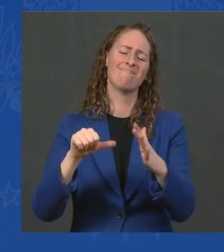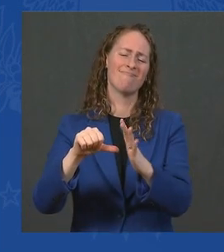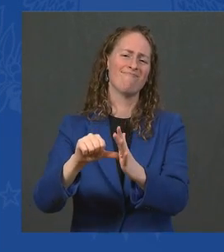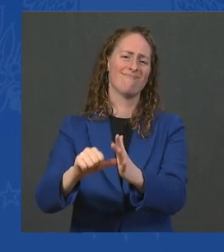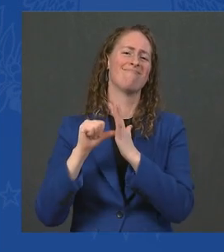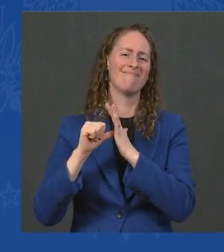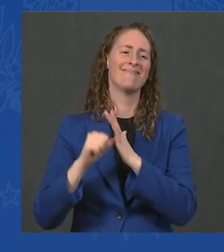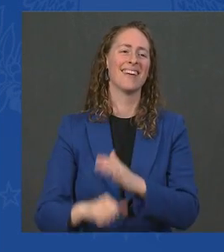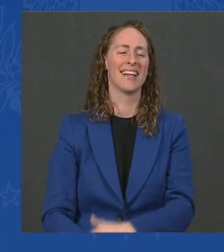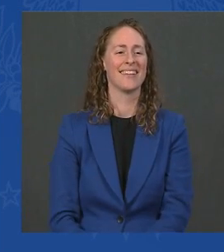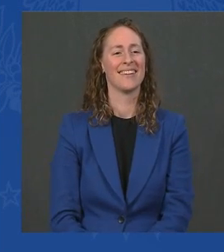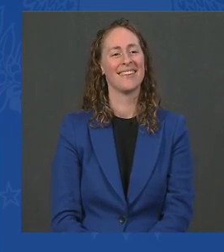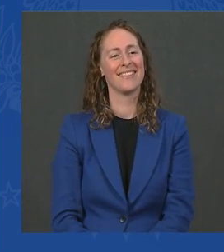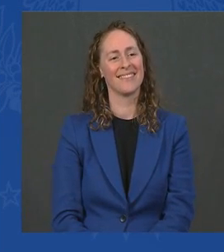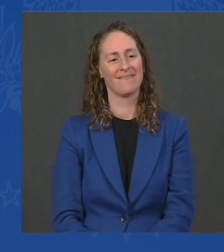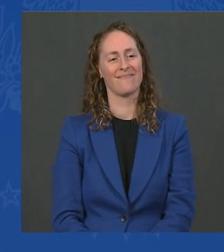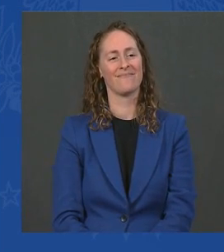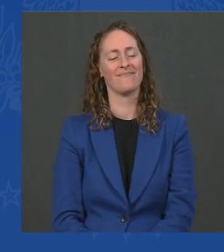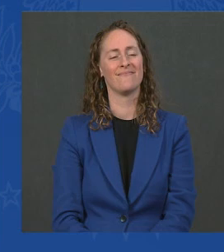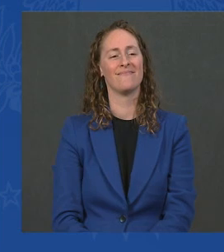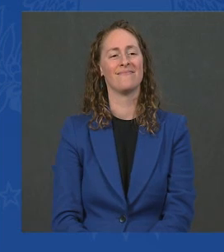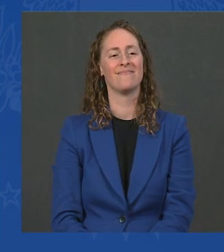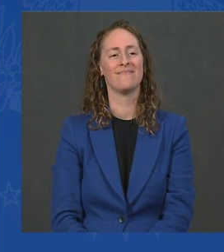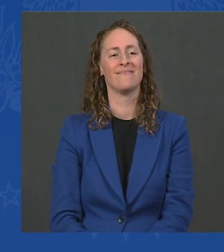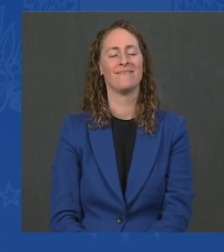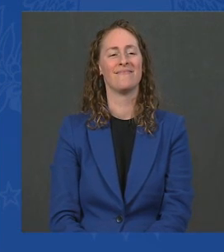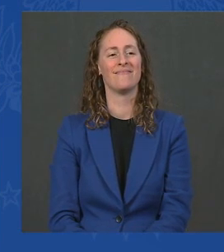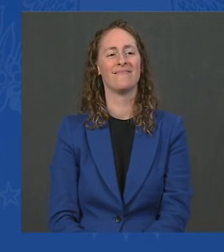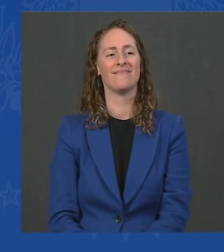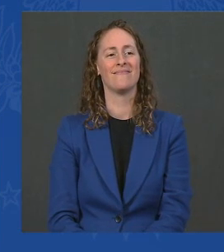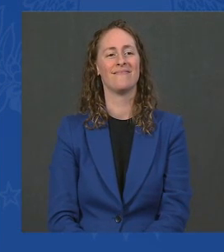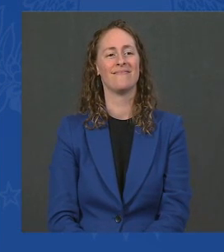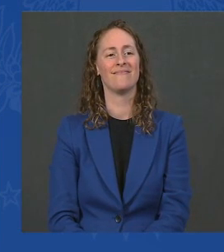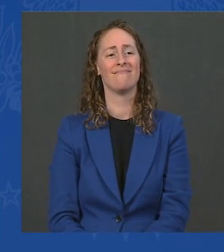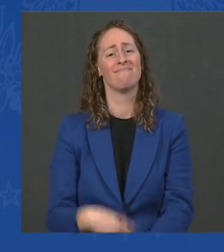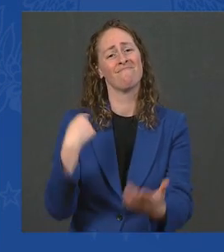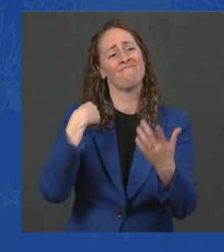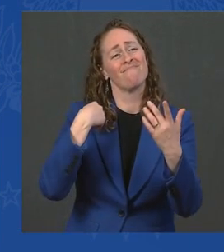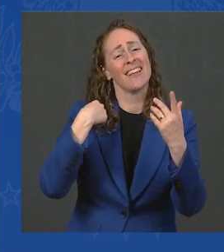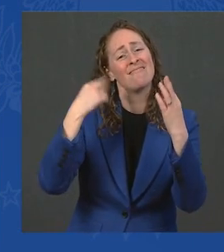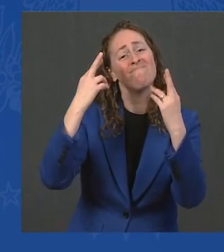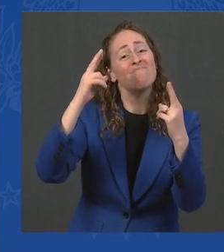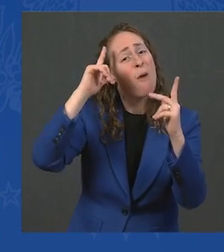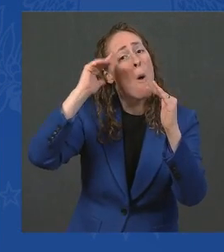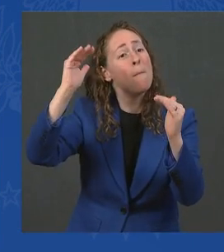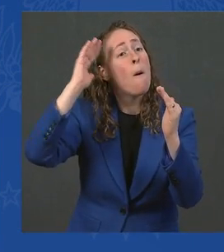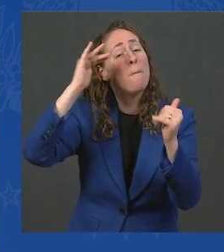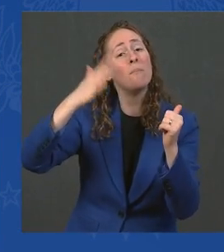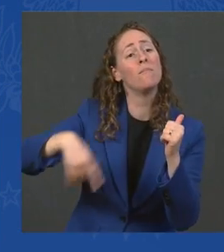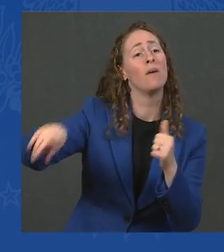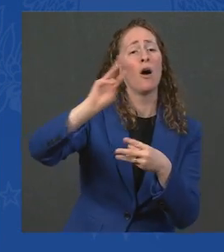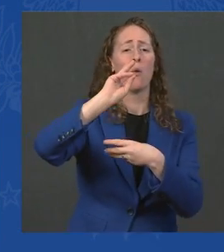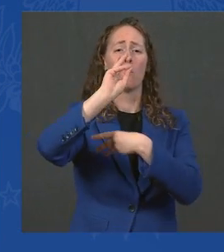I hope everybody gets to see this. I wish I could take the whole nation around this -- every one of these classrooms and see what's going on,